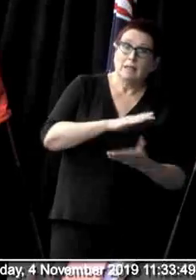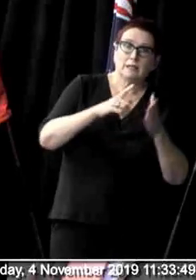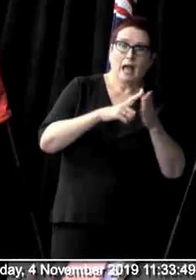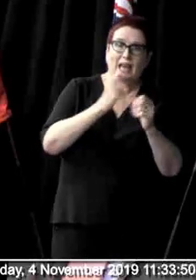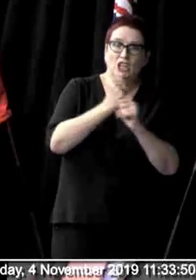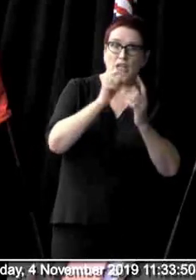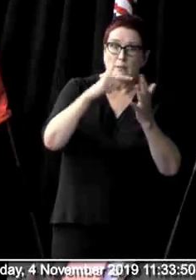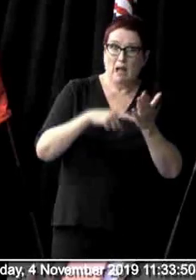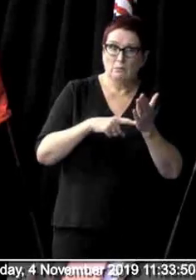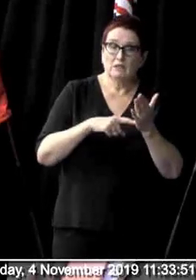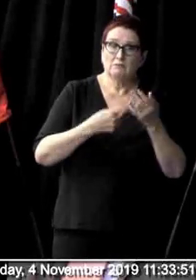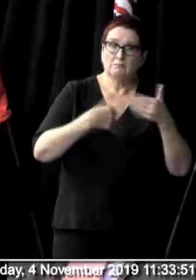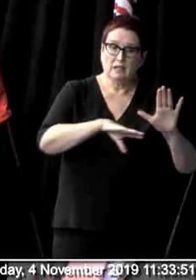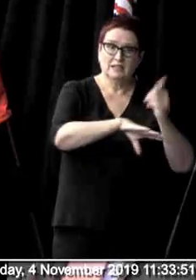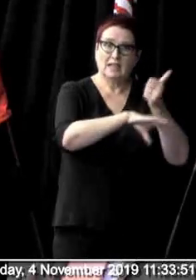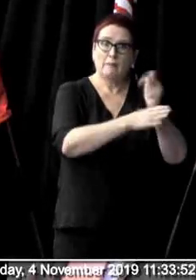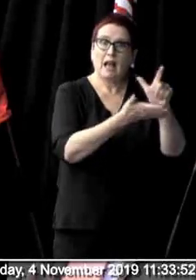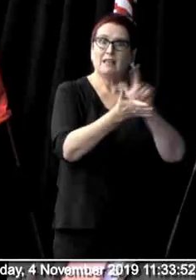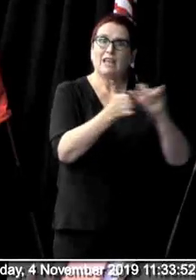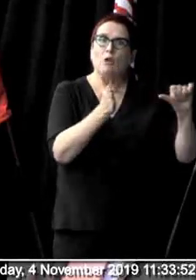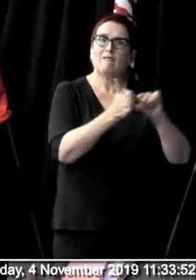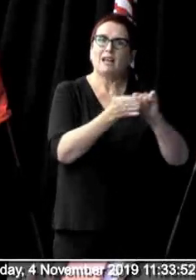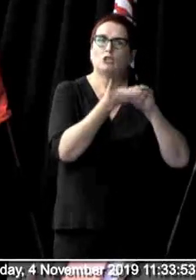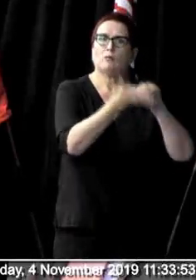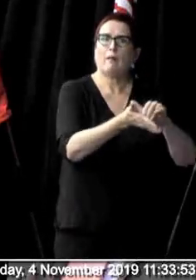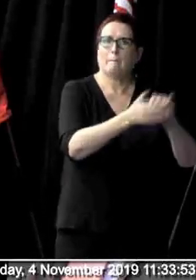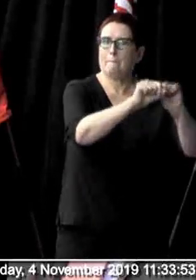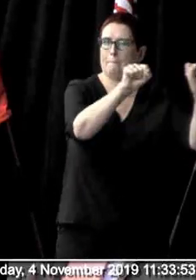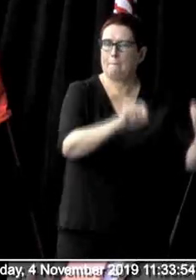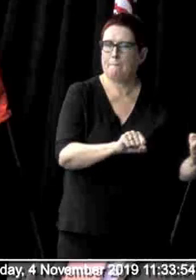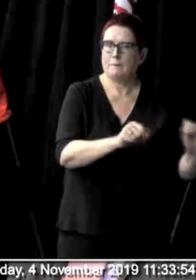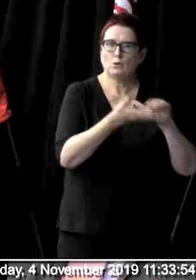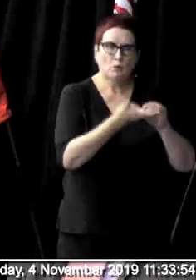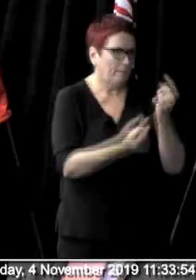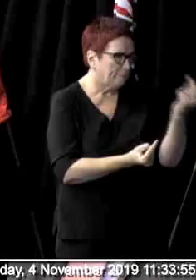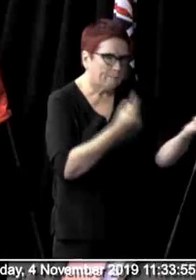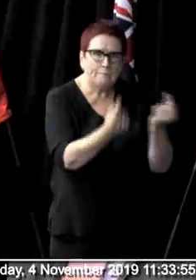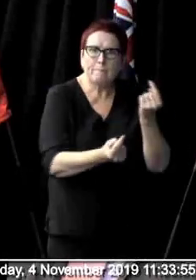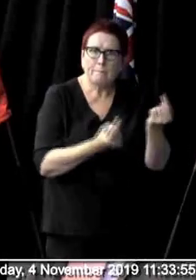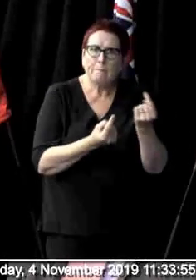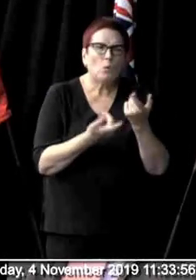has funded a Legal Financial Assistance Scheme to assist individuals and entities